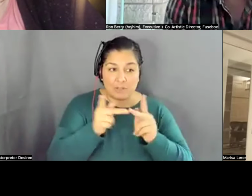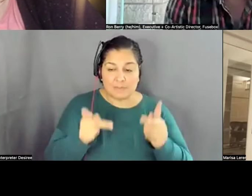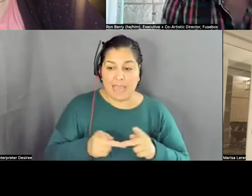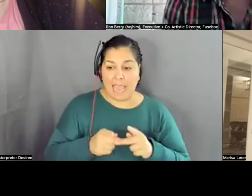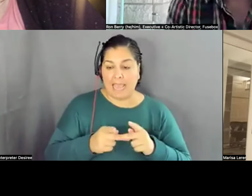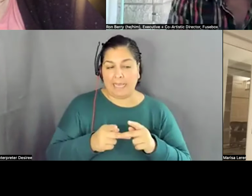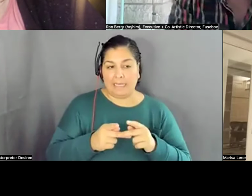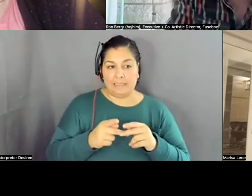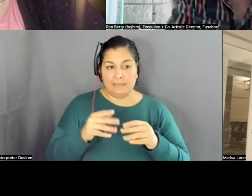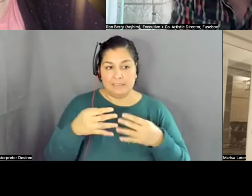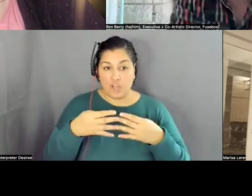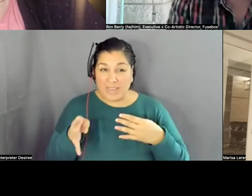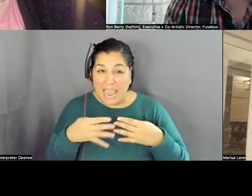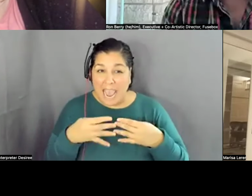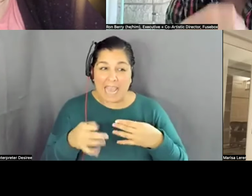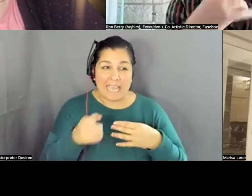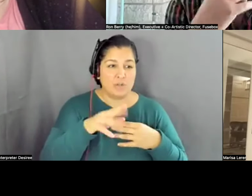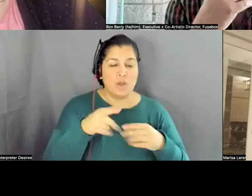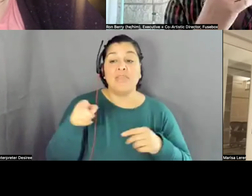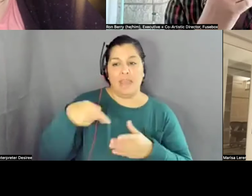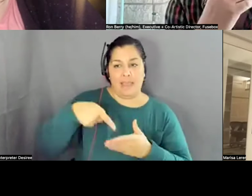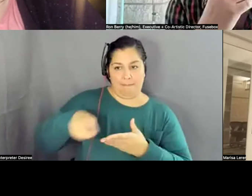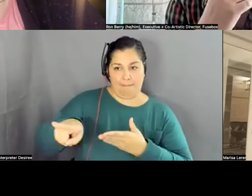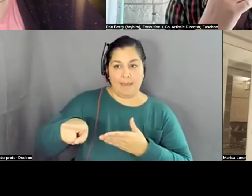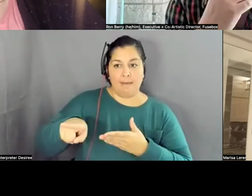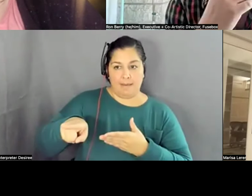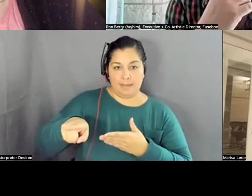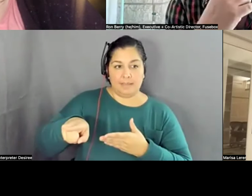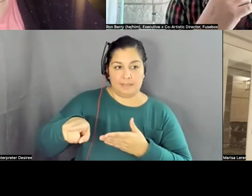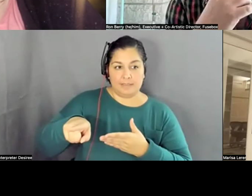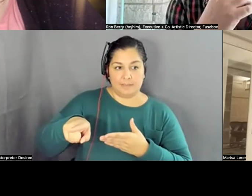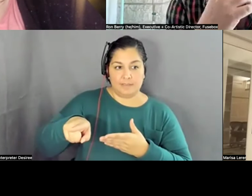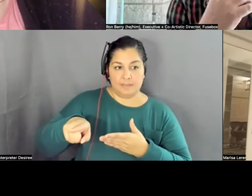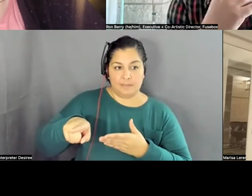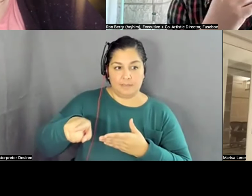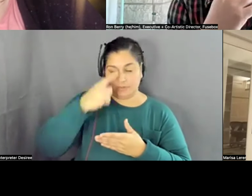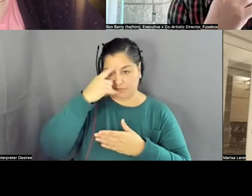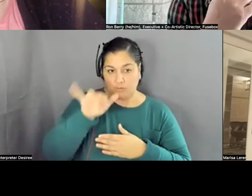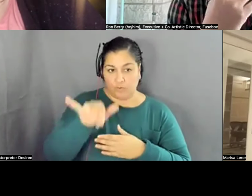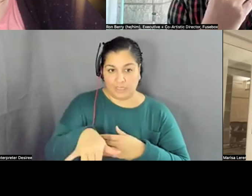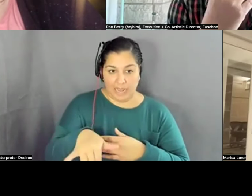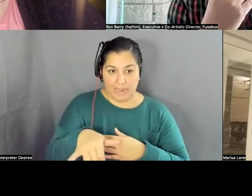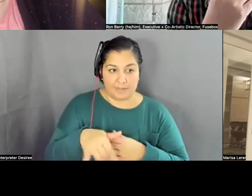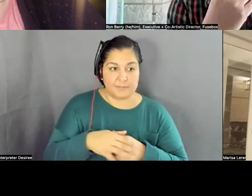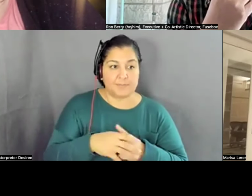they paid for for those to be put in in their spaces.